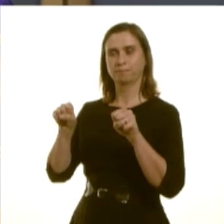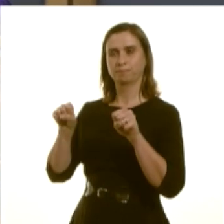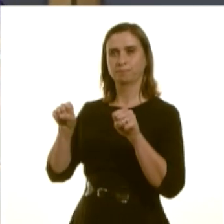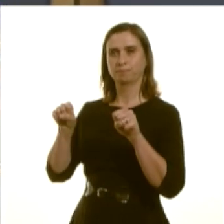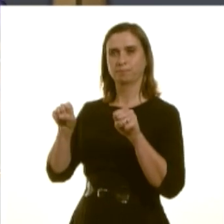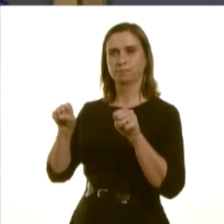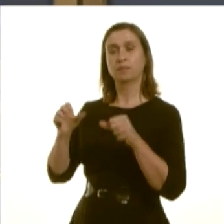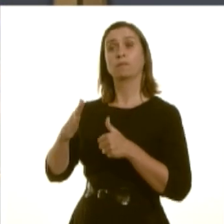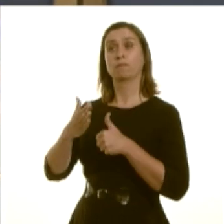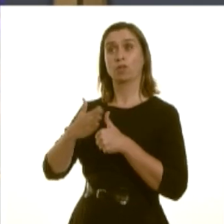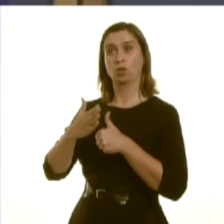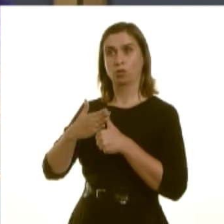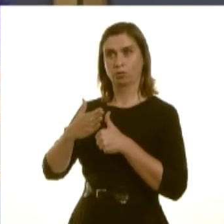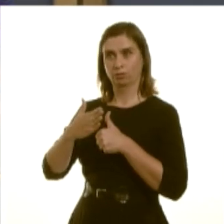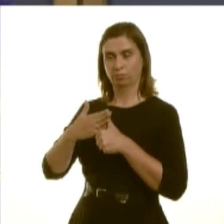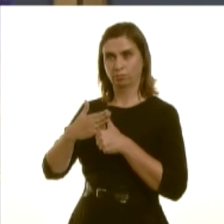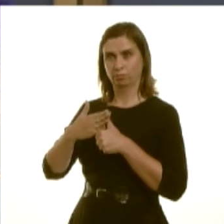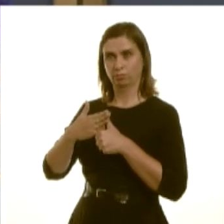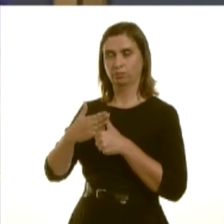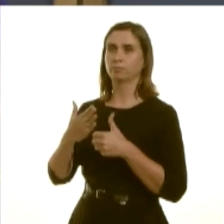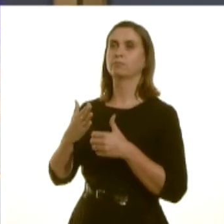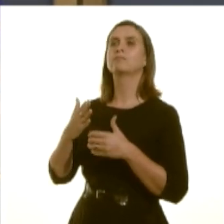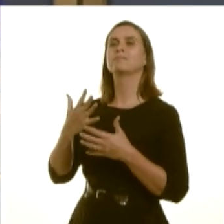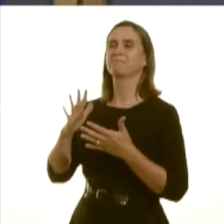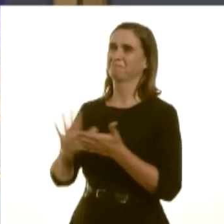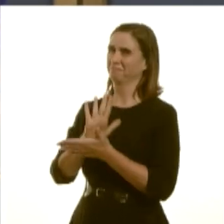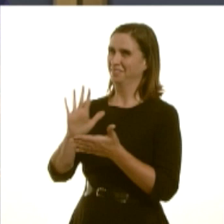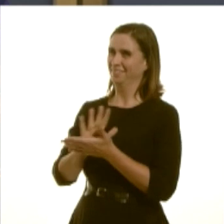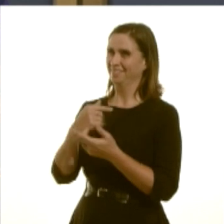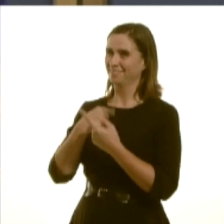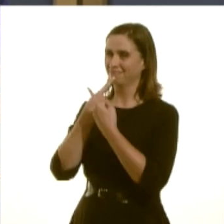we begin this afternoon’s business, it gives me great pleasure to announce that, in accordance